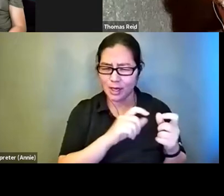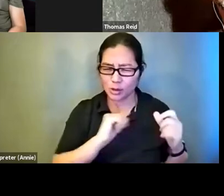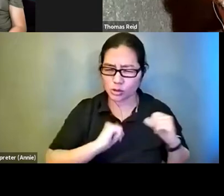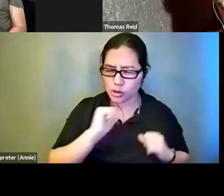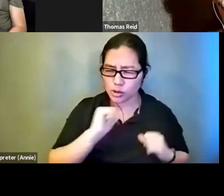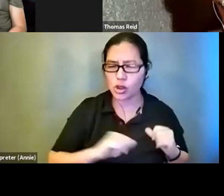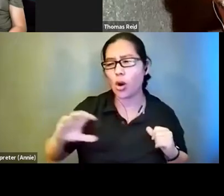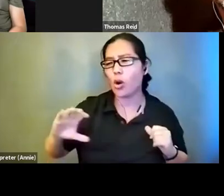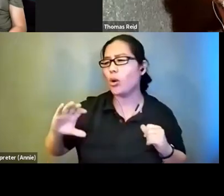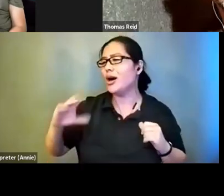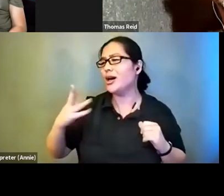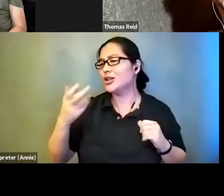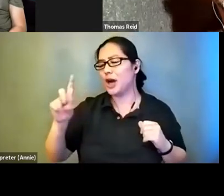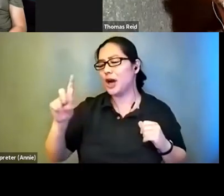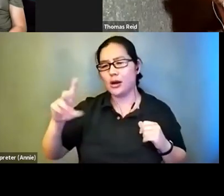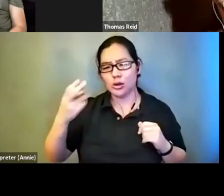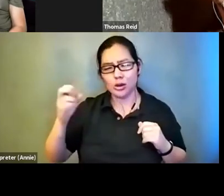that out at you describe.org.